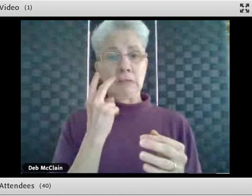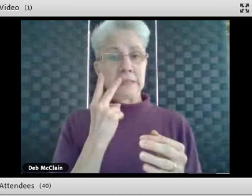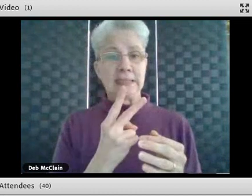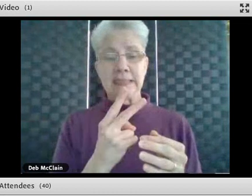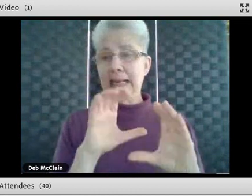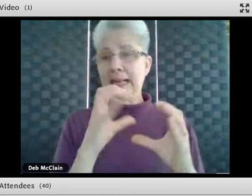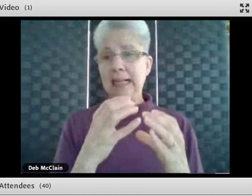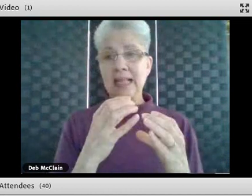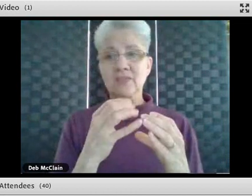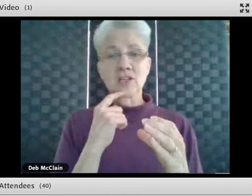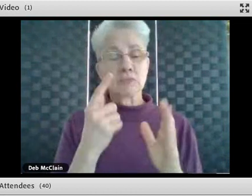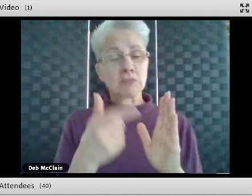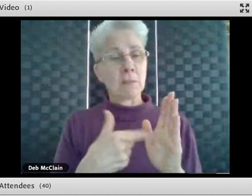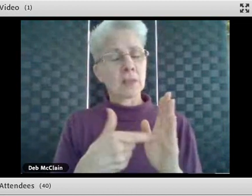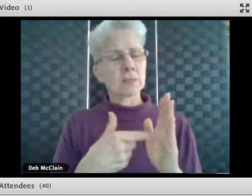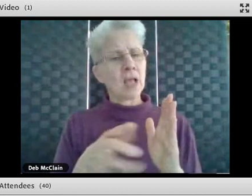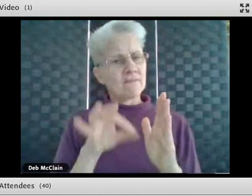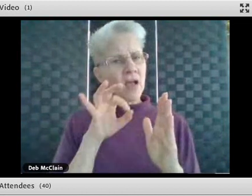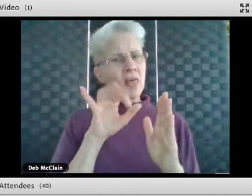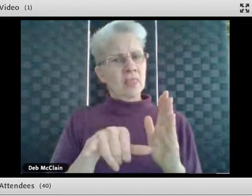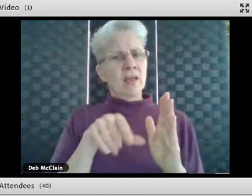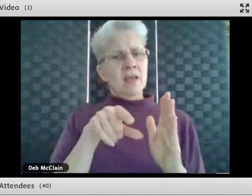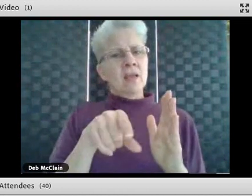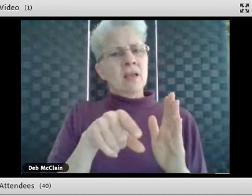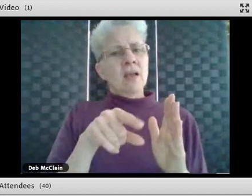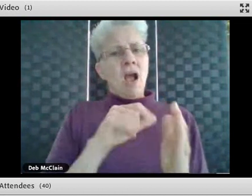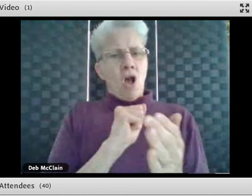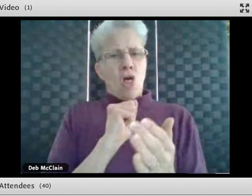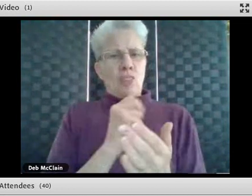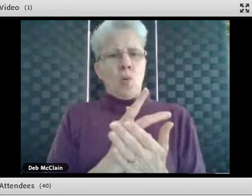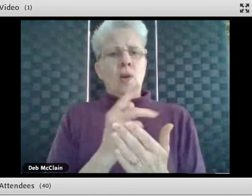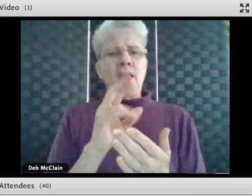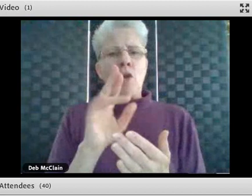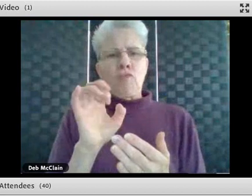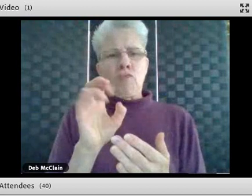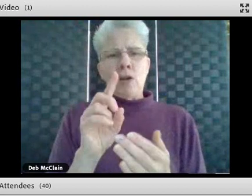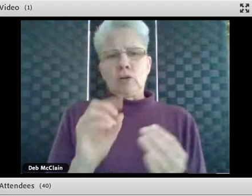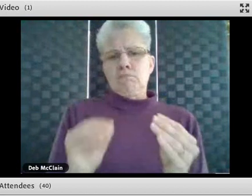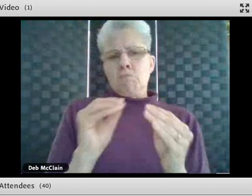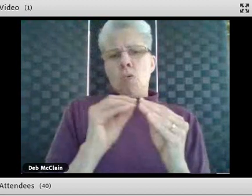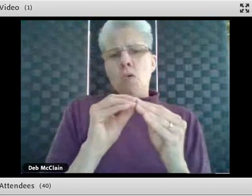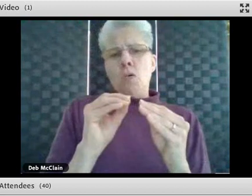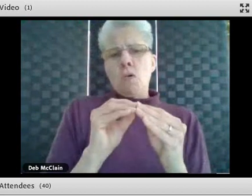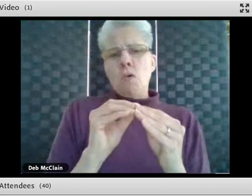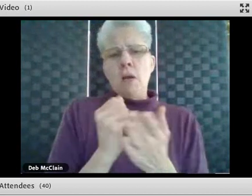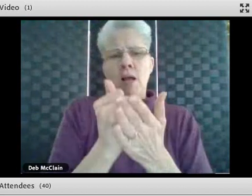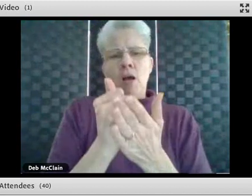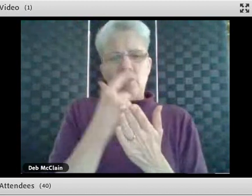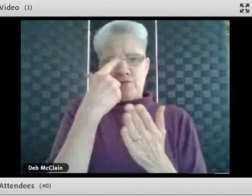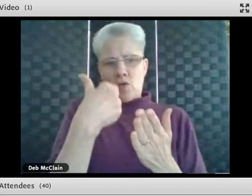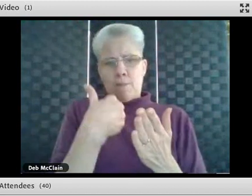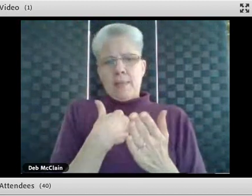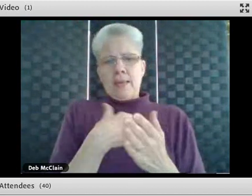And quite frankly, sometimes I find the Authority record to be more helpful than Classification Web,